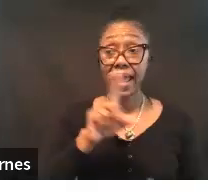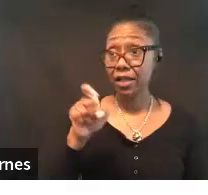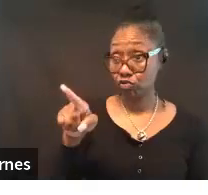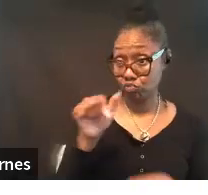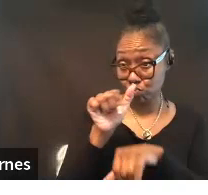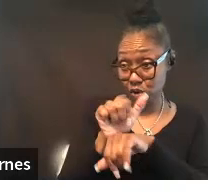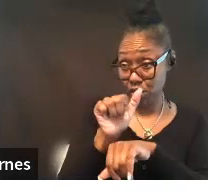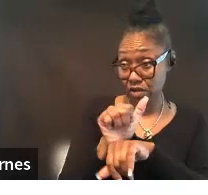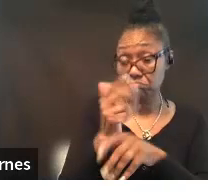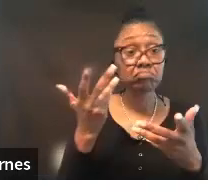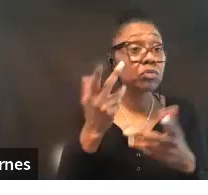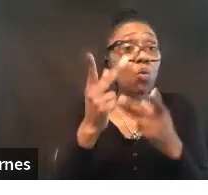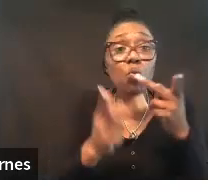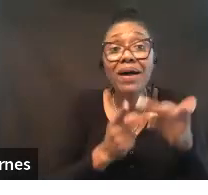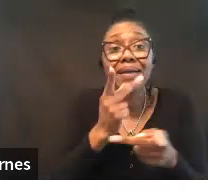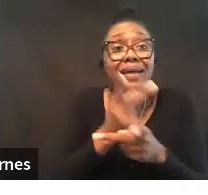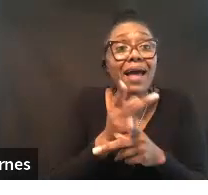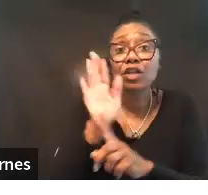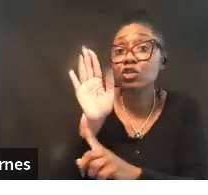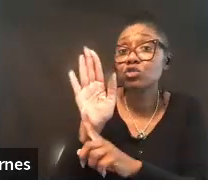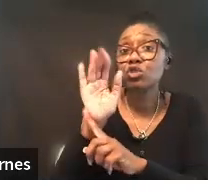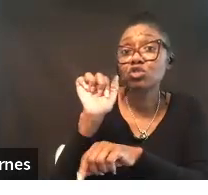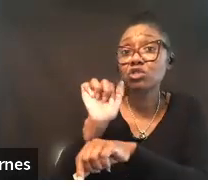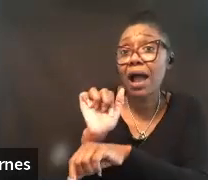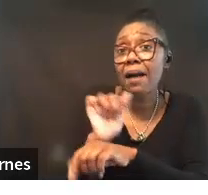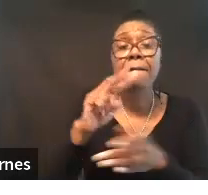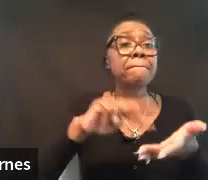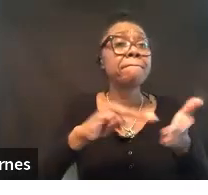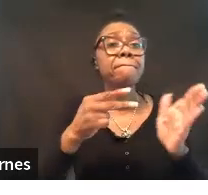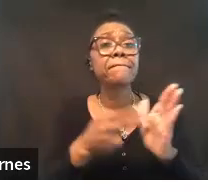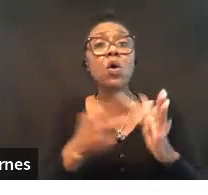What type of job, do you have, meaning what are the hours you're working?